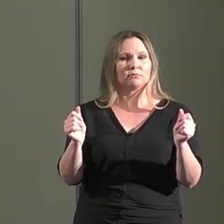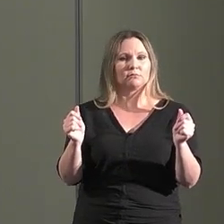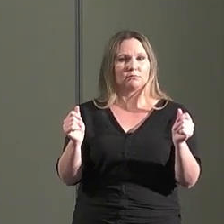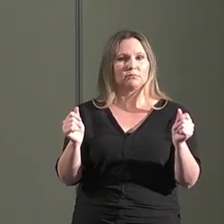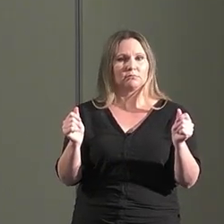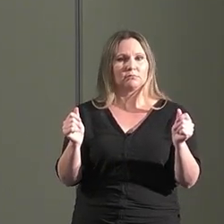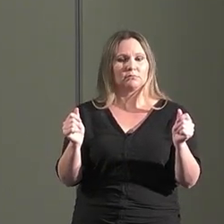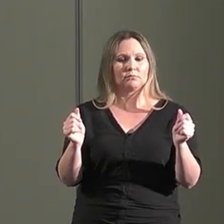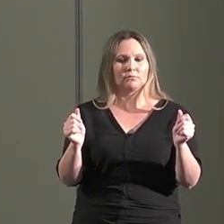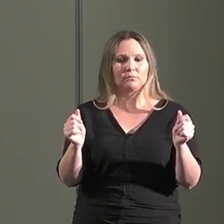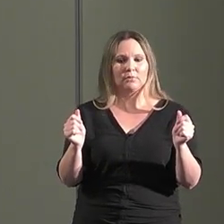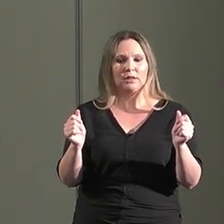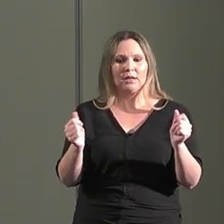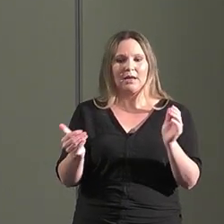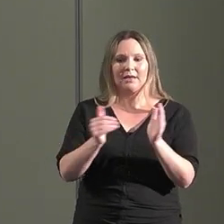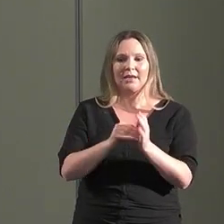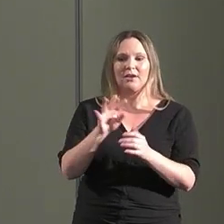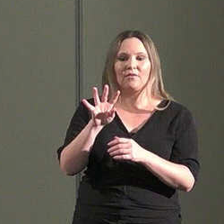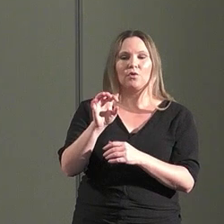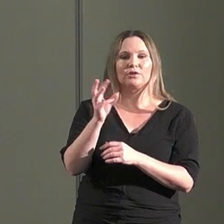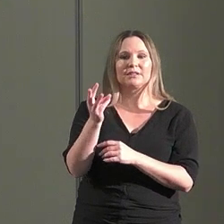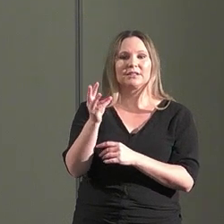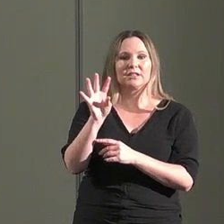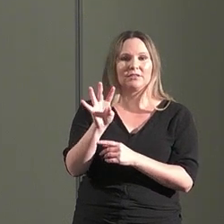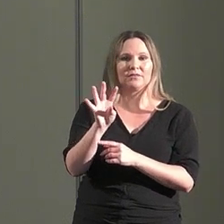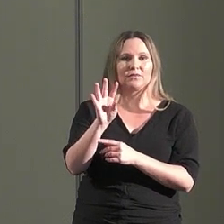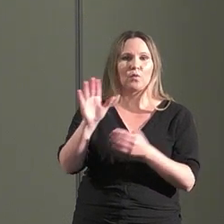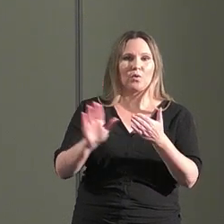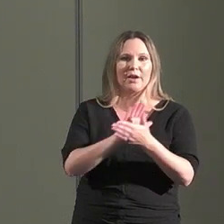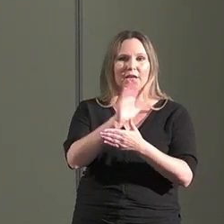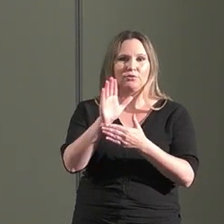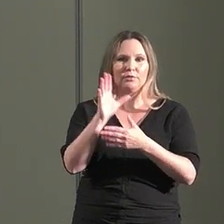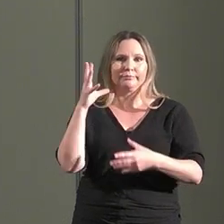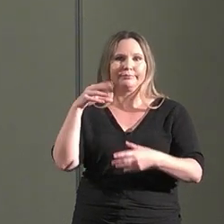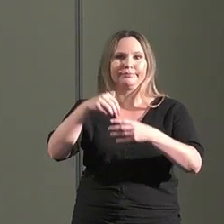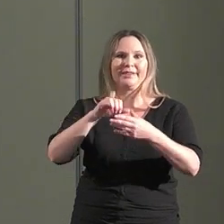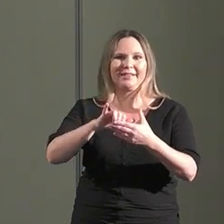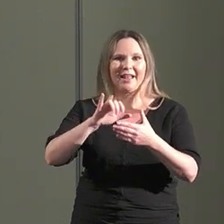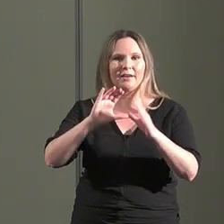With end of 4 64 institutions fall in that category.